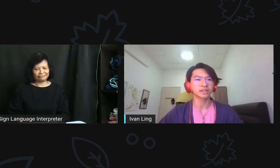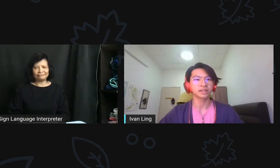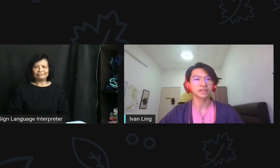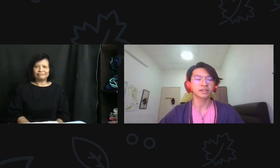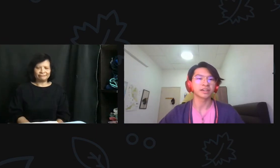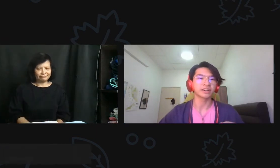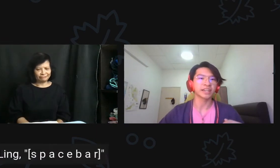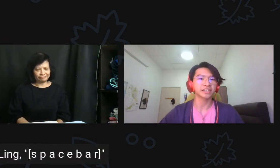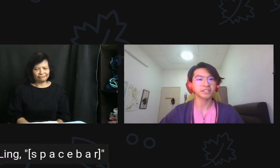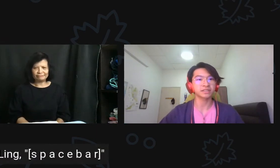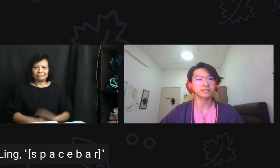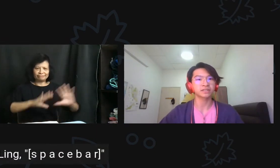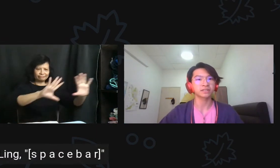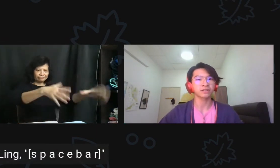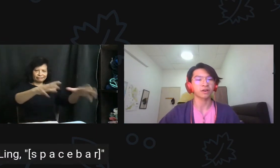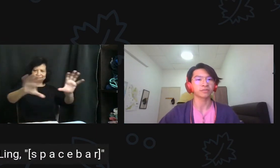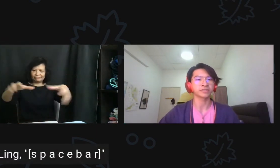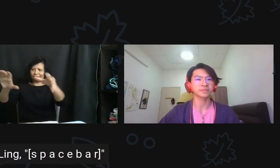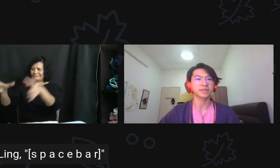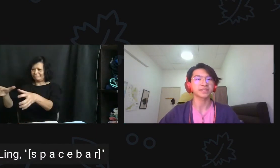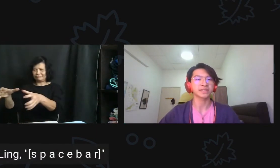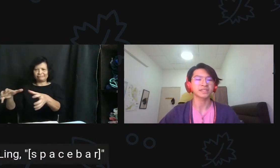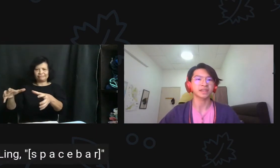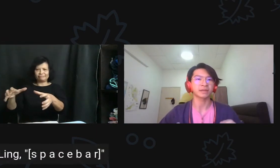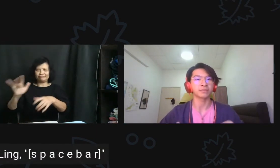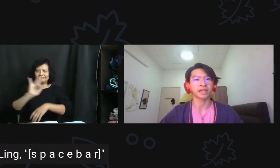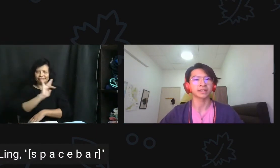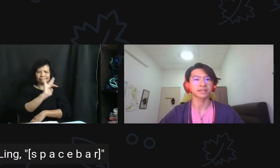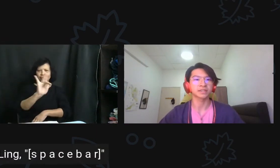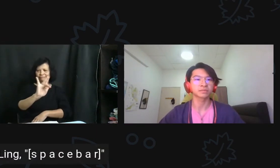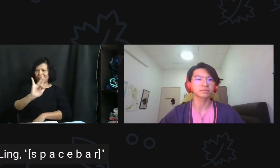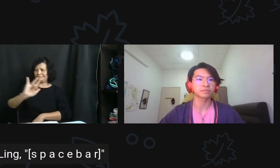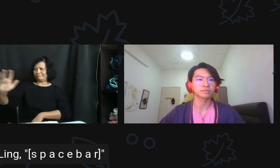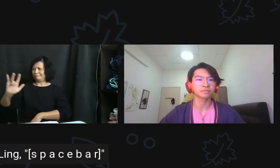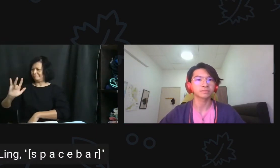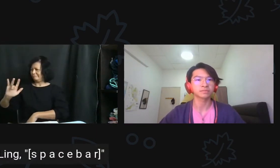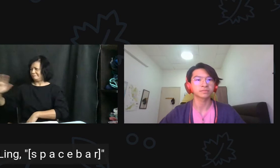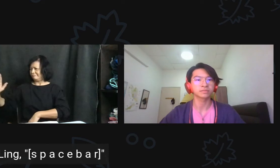A collection of spaces and blanks.